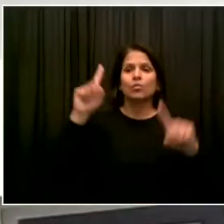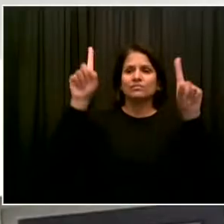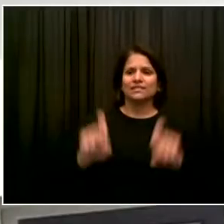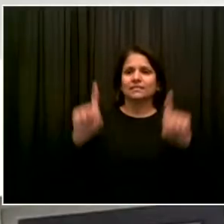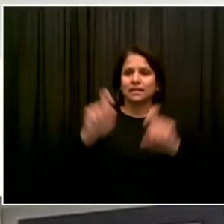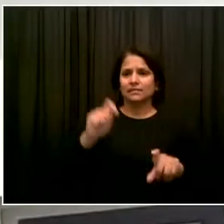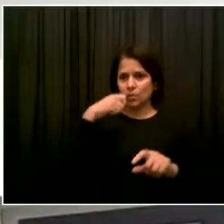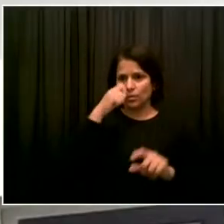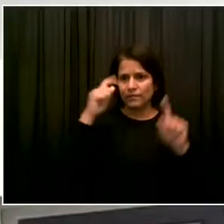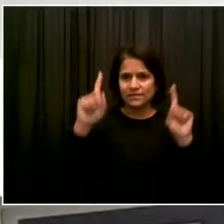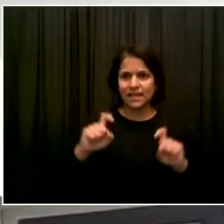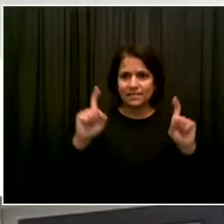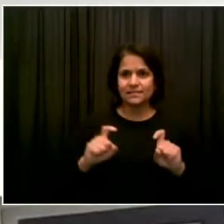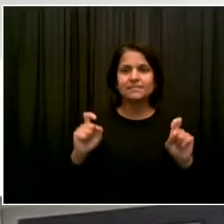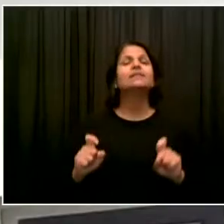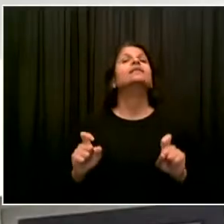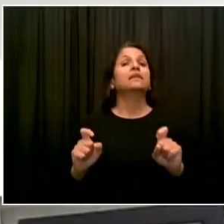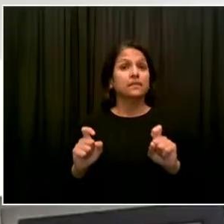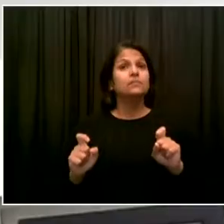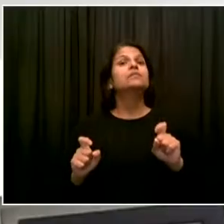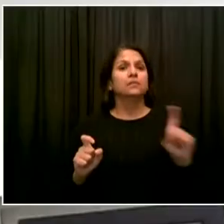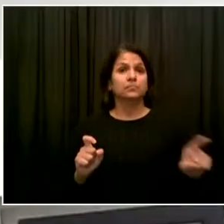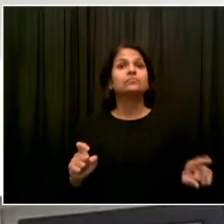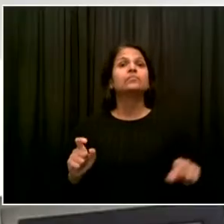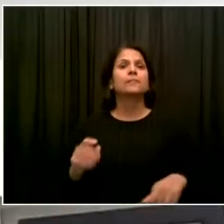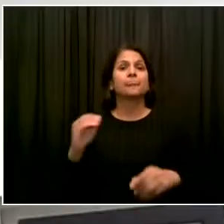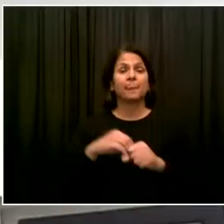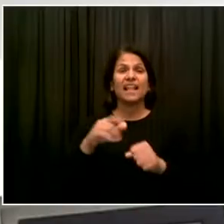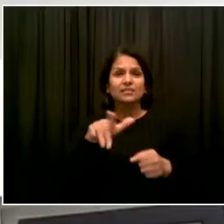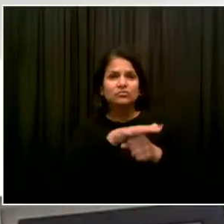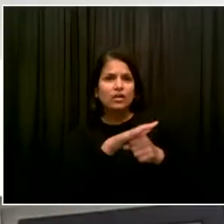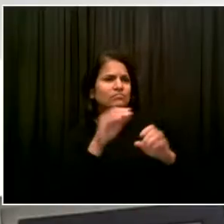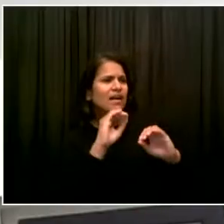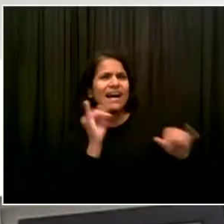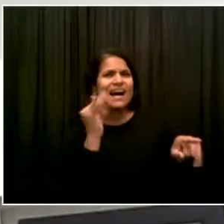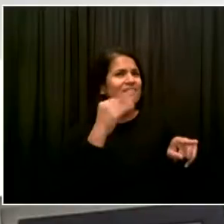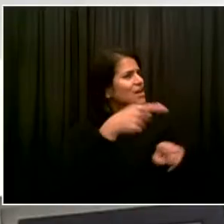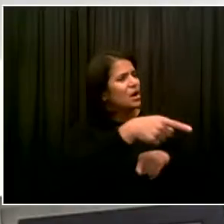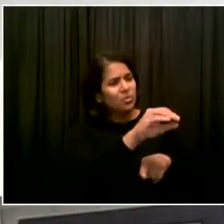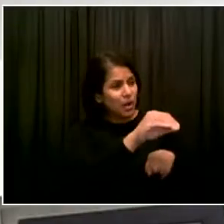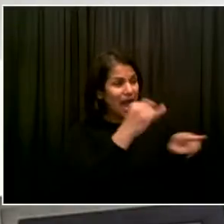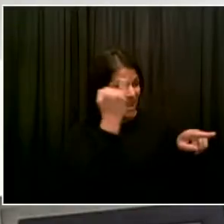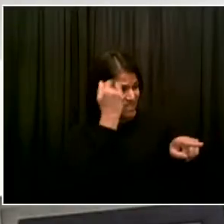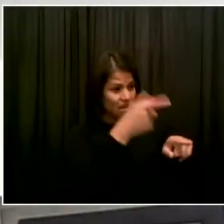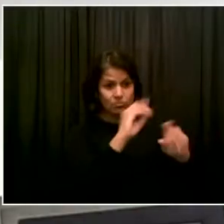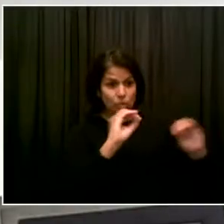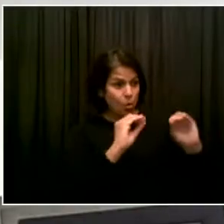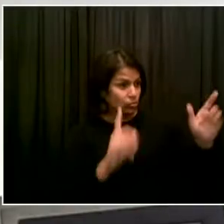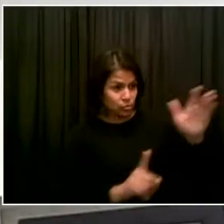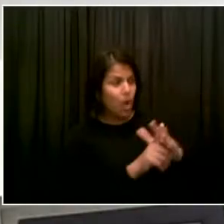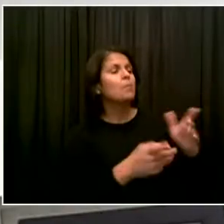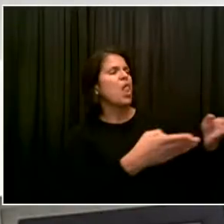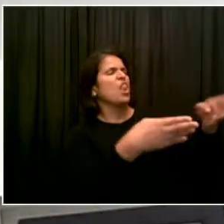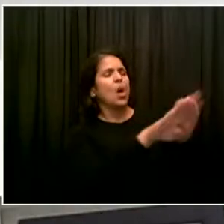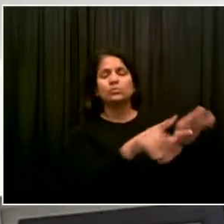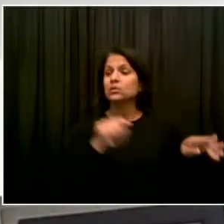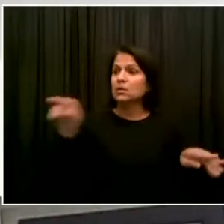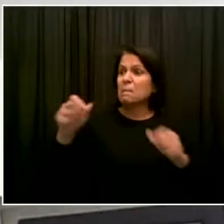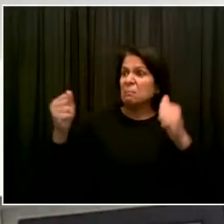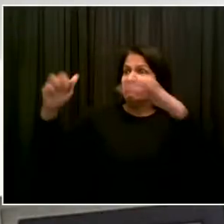TESTING SITES AND WE DO CONSTANTLY CLOSE TESTING SITES AND MOVE THEM TO PLACES WITH